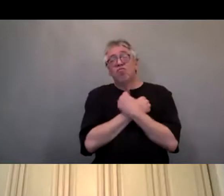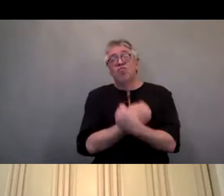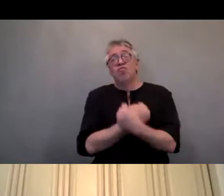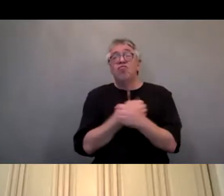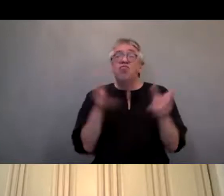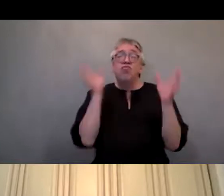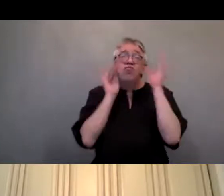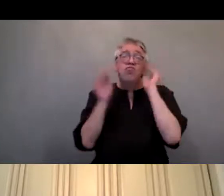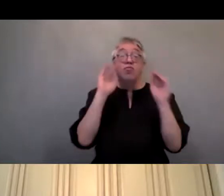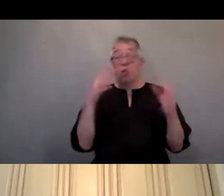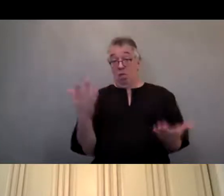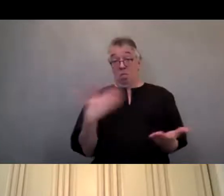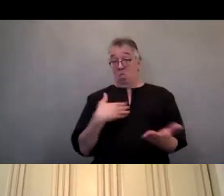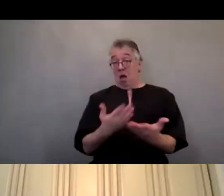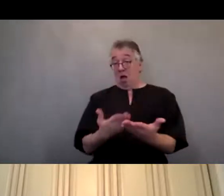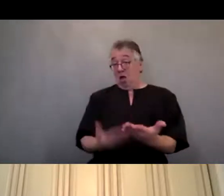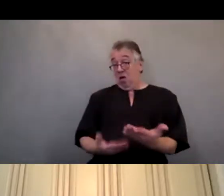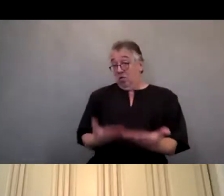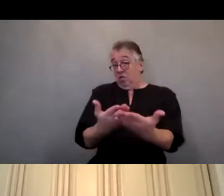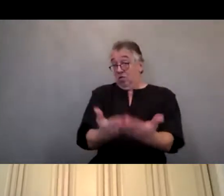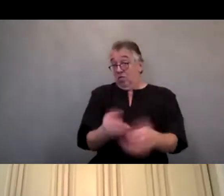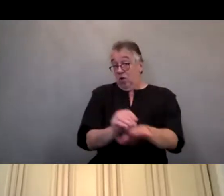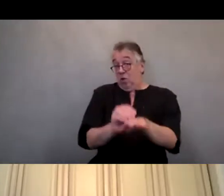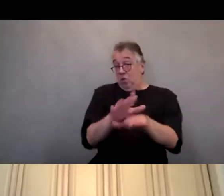wonderful, wonderful thing that I've gone back to and I love hearing